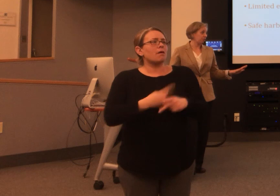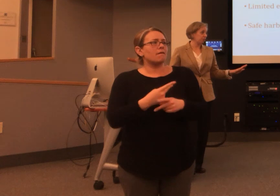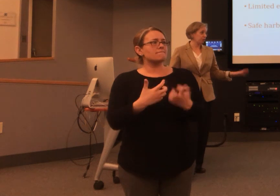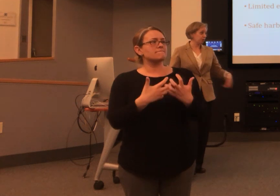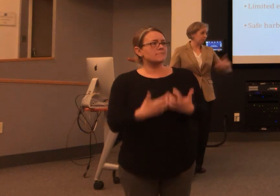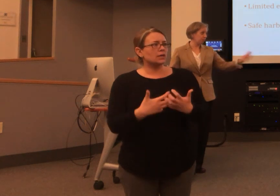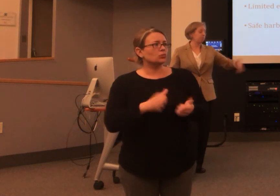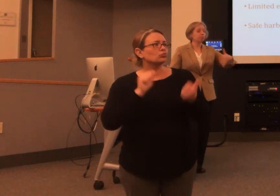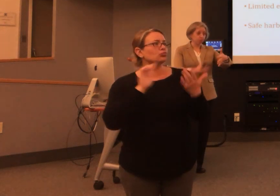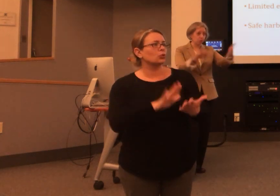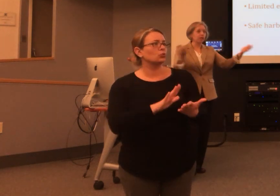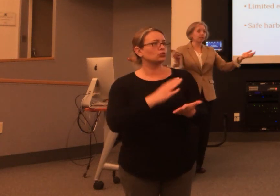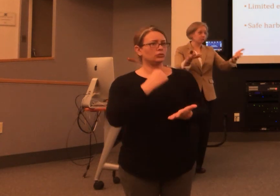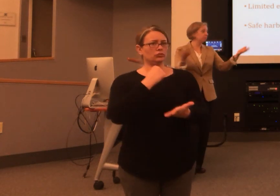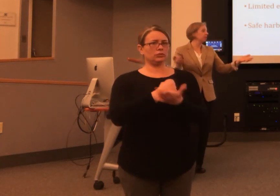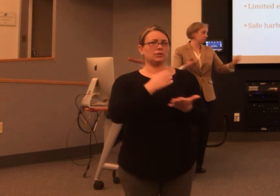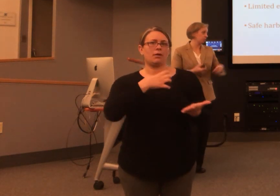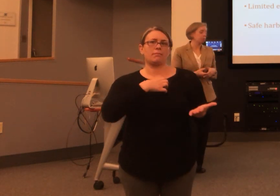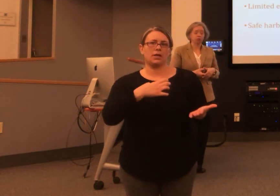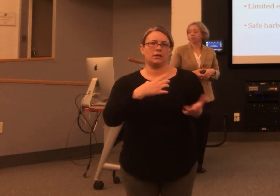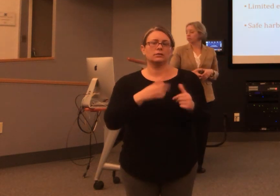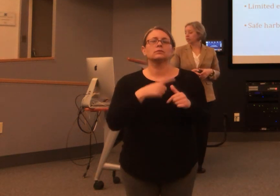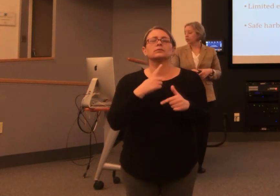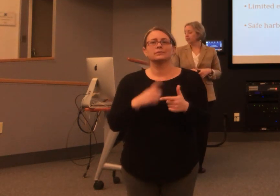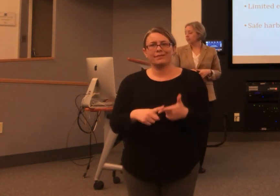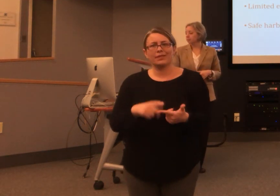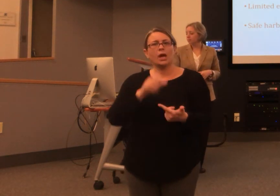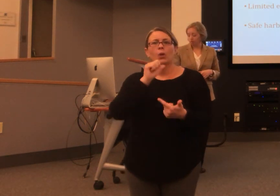to that infringement by creating this place where people can infringe.